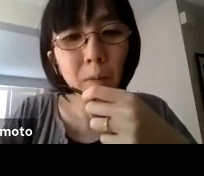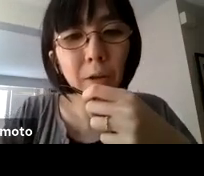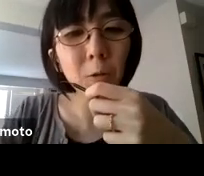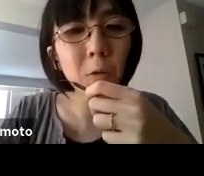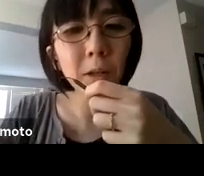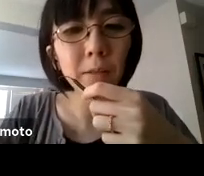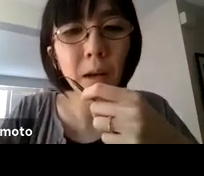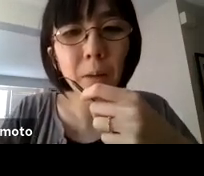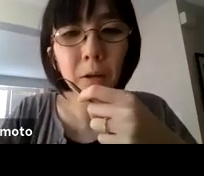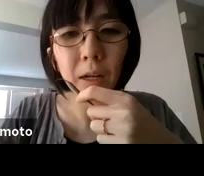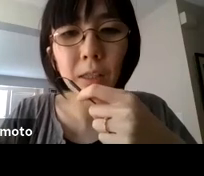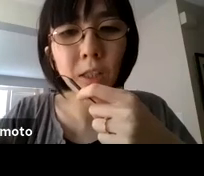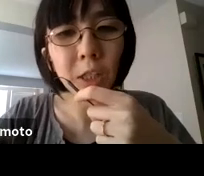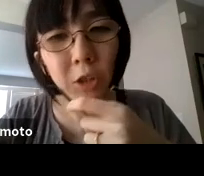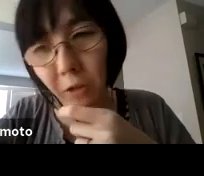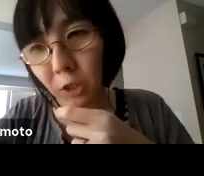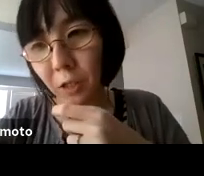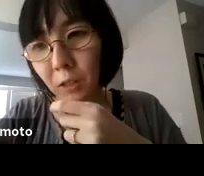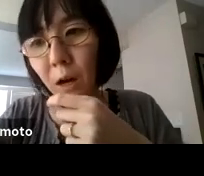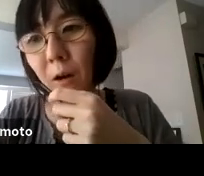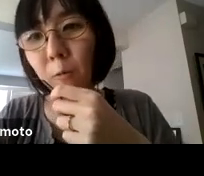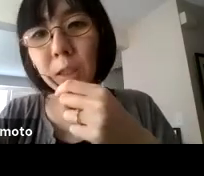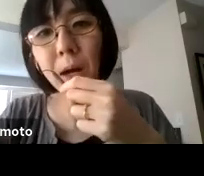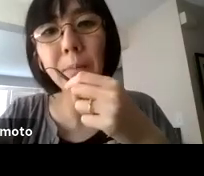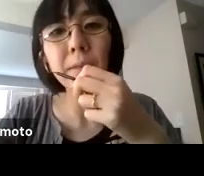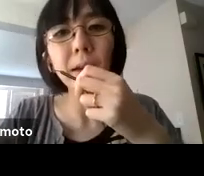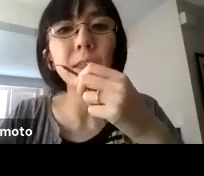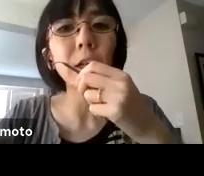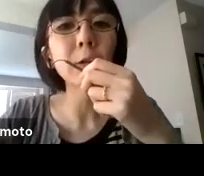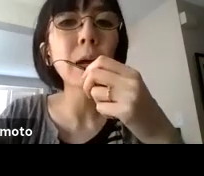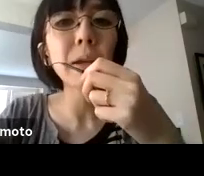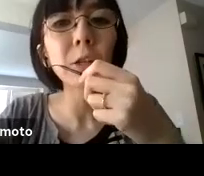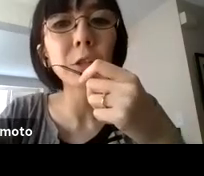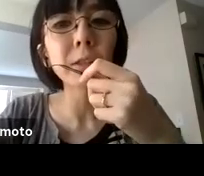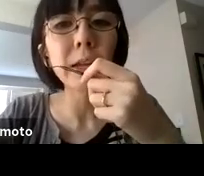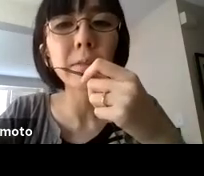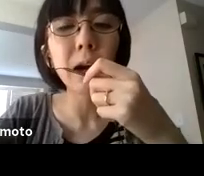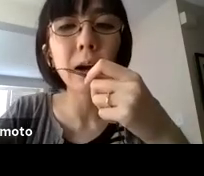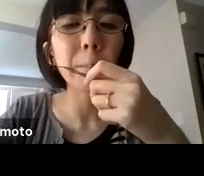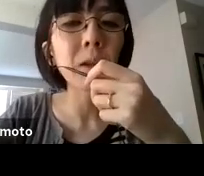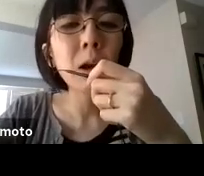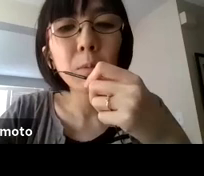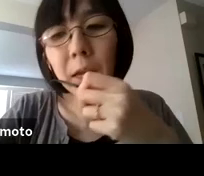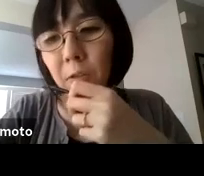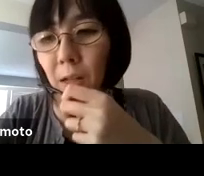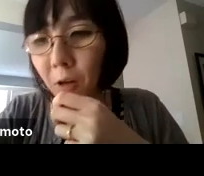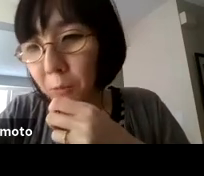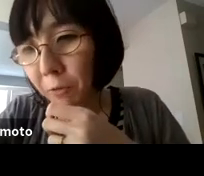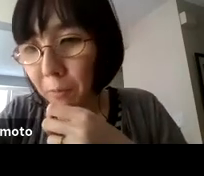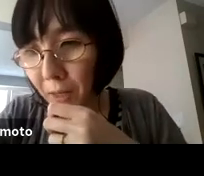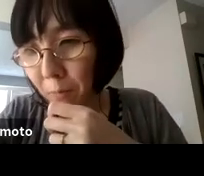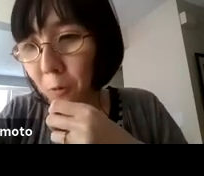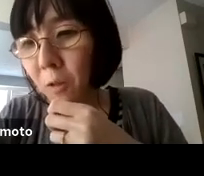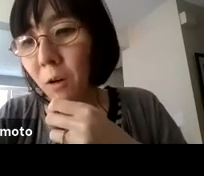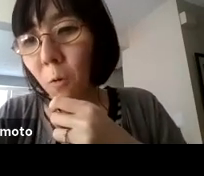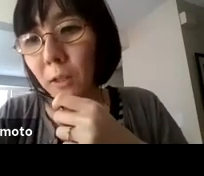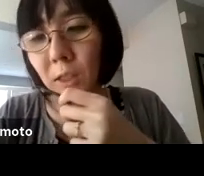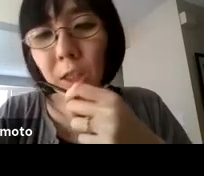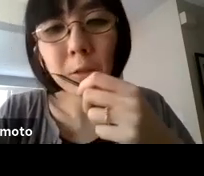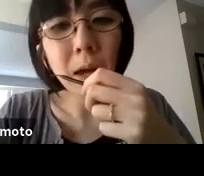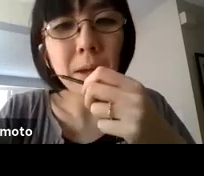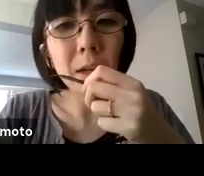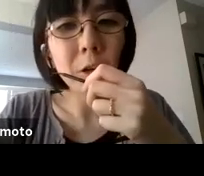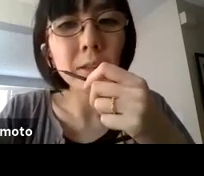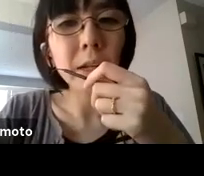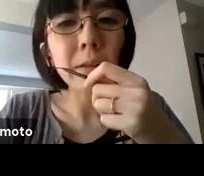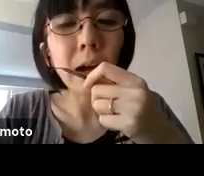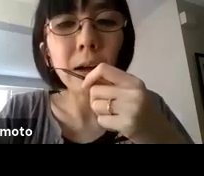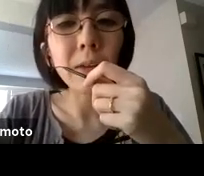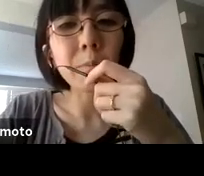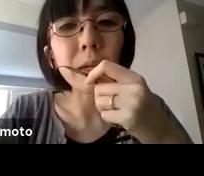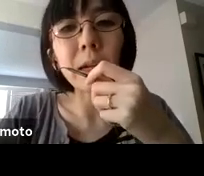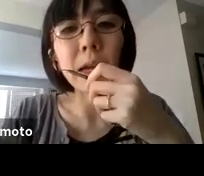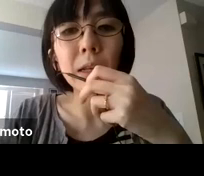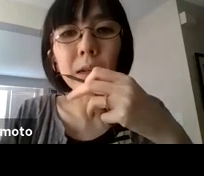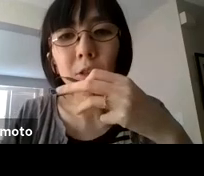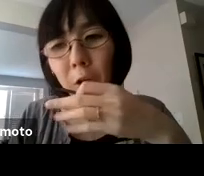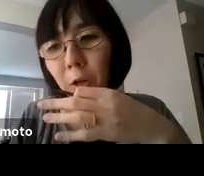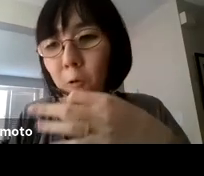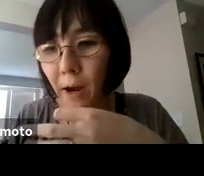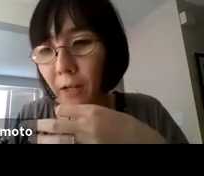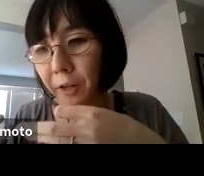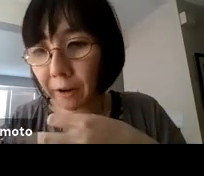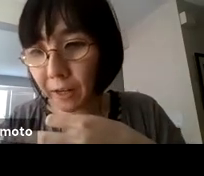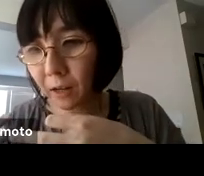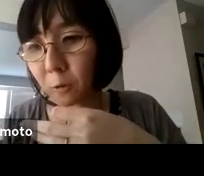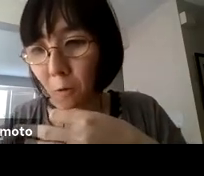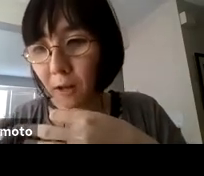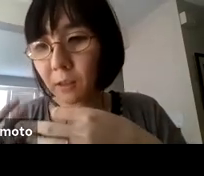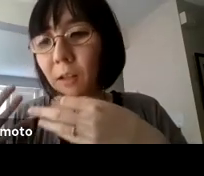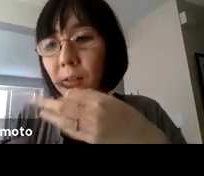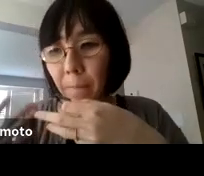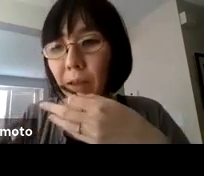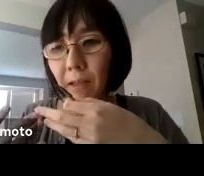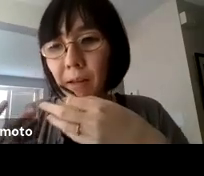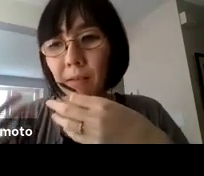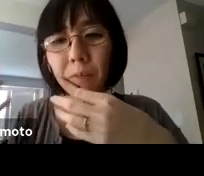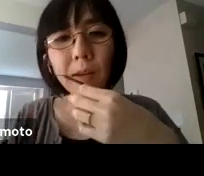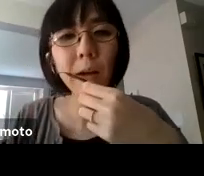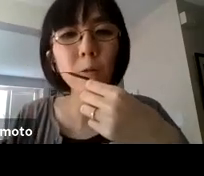But we also want to think about situational interest, which might be that the child might be interested in playing with a lot of different people, or their child might be interested in being in dark or quieter area to focus, something like that something